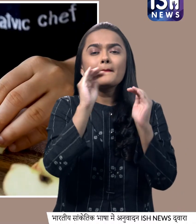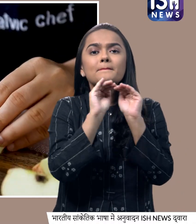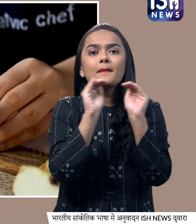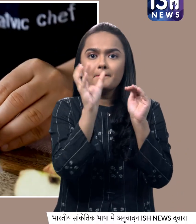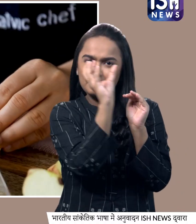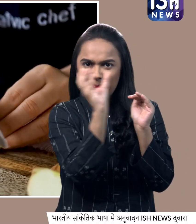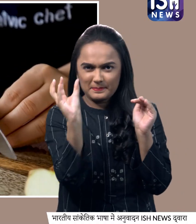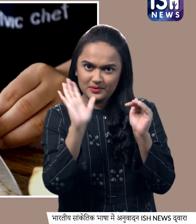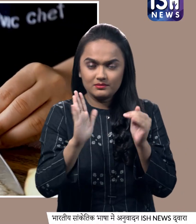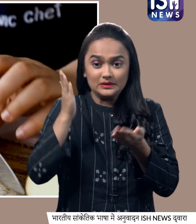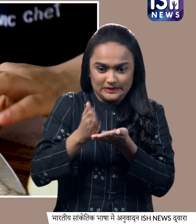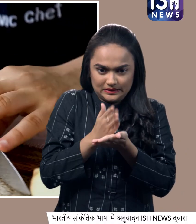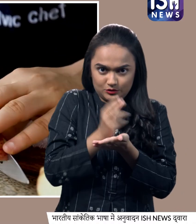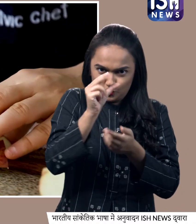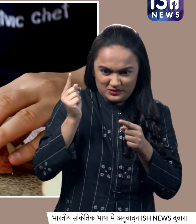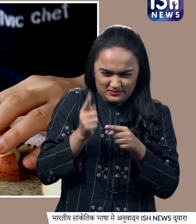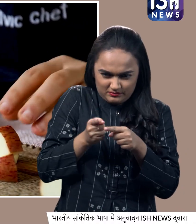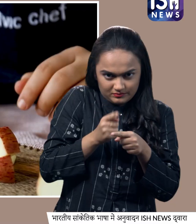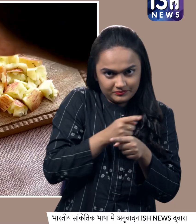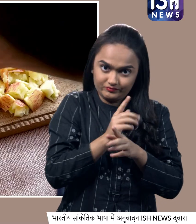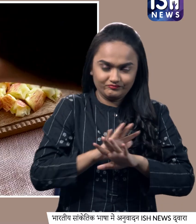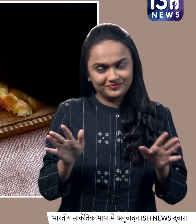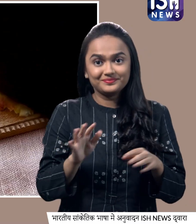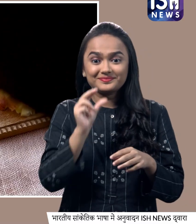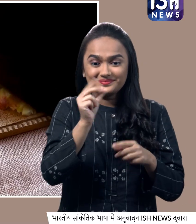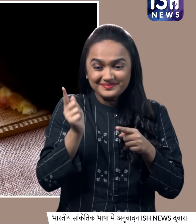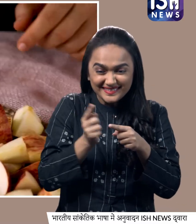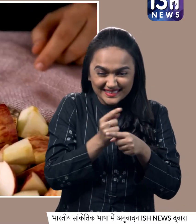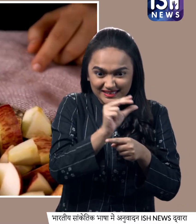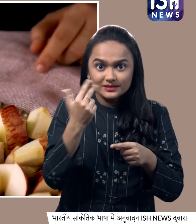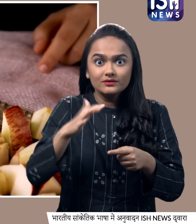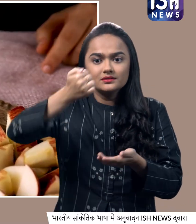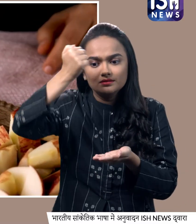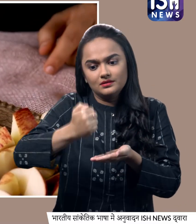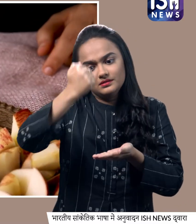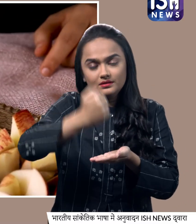Cut them into small pieces like this Crush the cut apple pieces like this